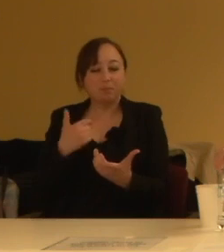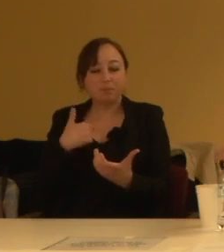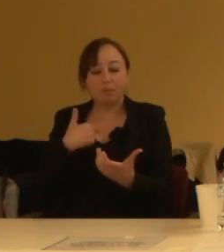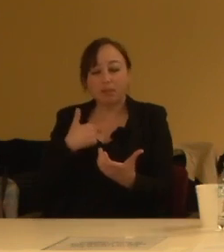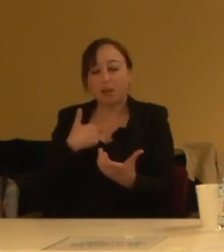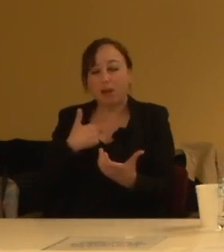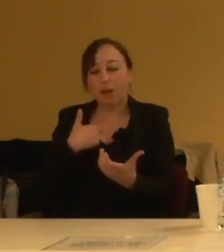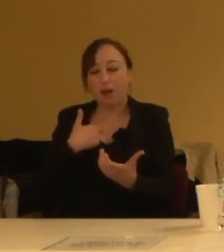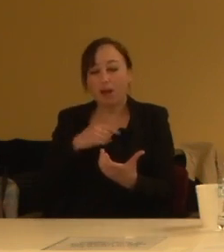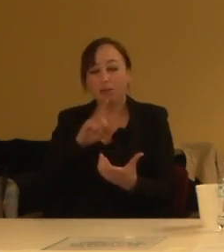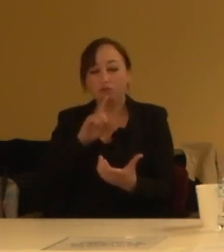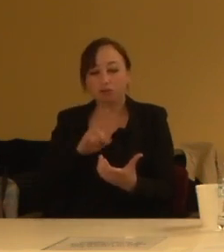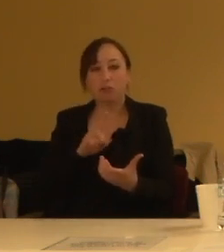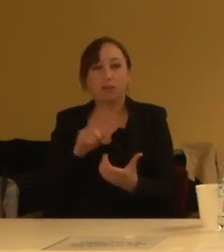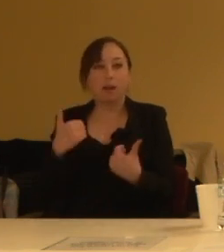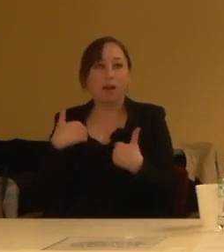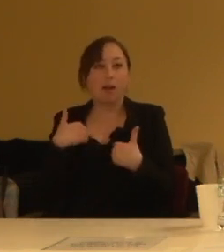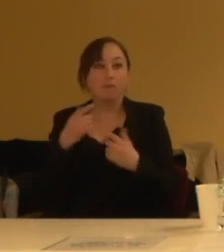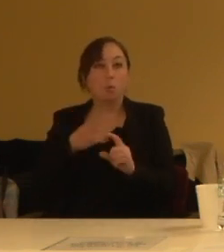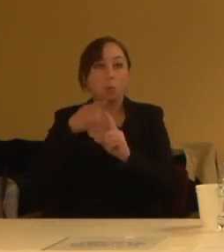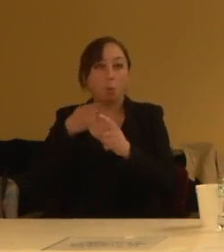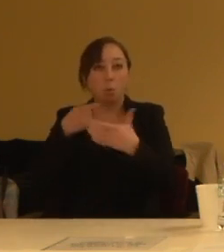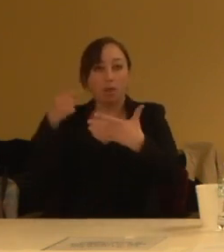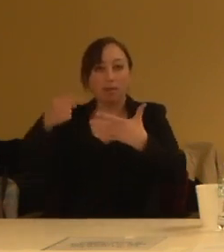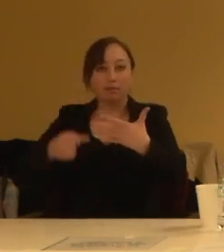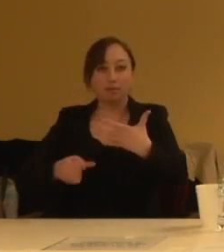Like I actually have one of those, I have a goal list for myself of things that I wanna do,